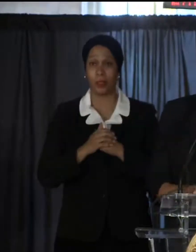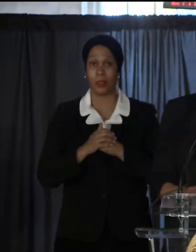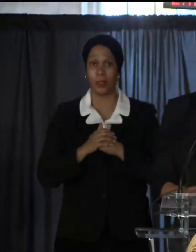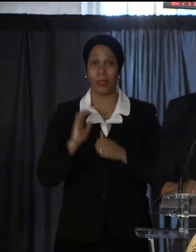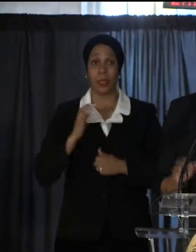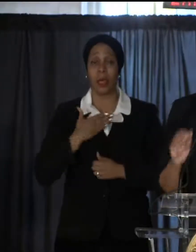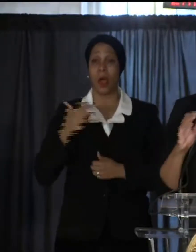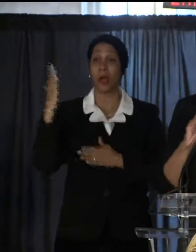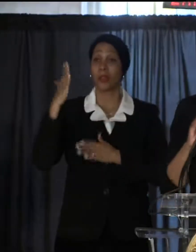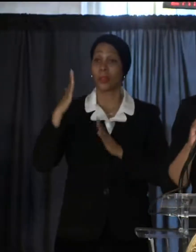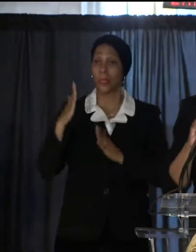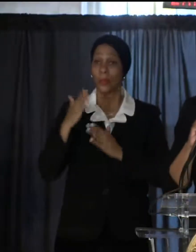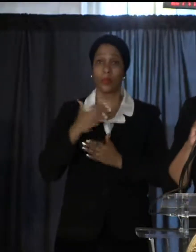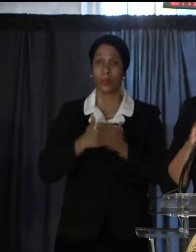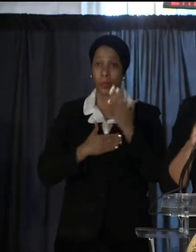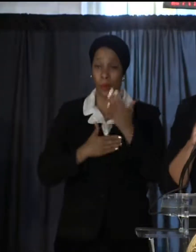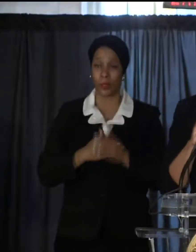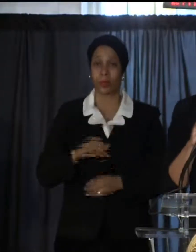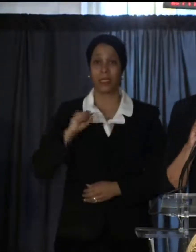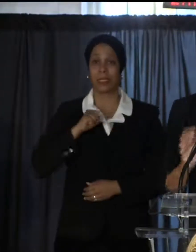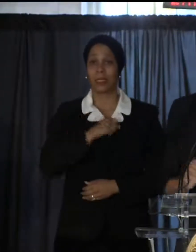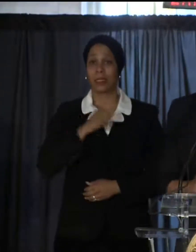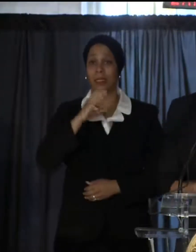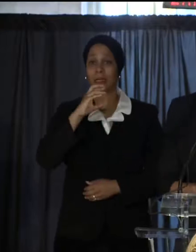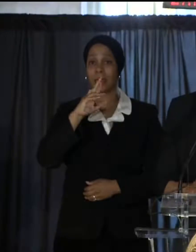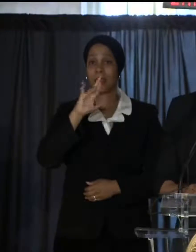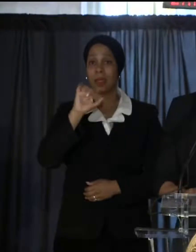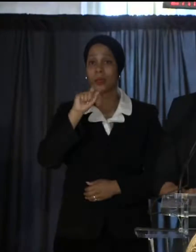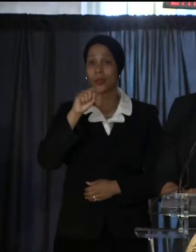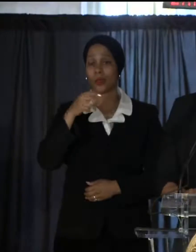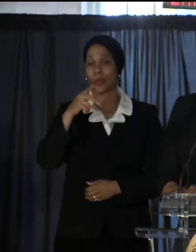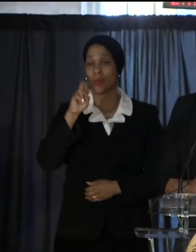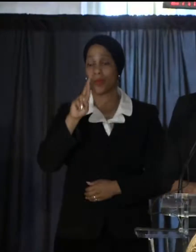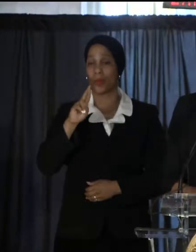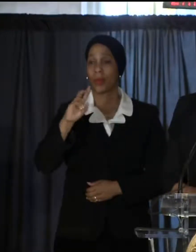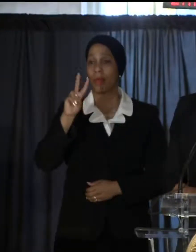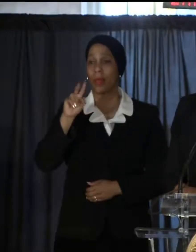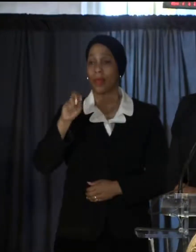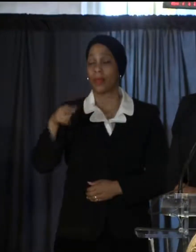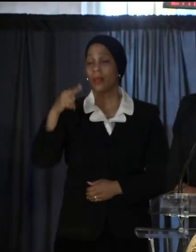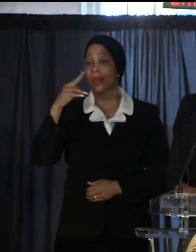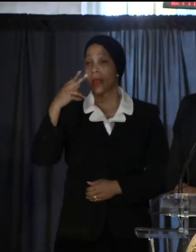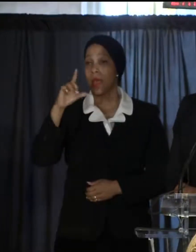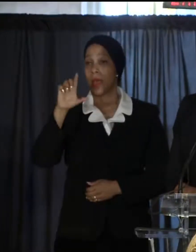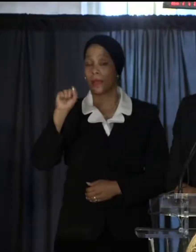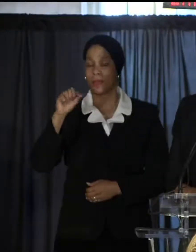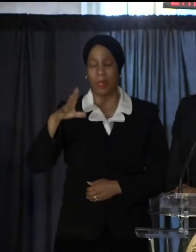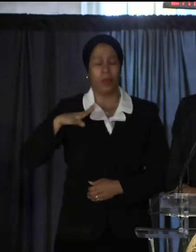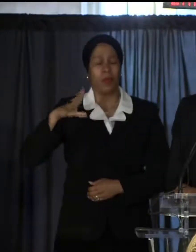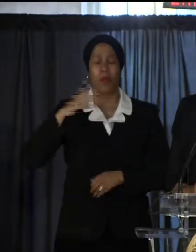SPEAKER THIS MORNING. SENATOR CHRISTOPHER VAN HOLLEN HAS BEEN A LONG AND DISTINGUISHED PUBLIC SERVANT AND